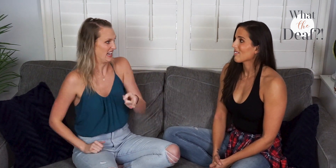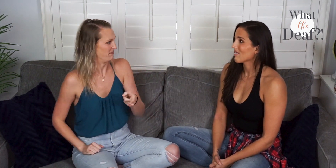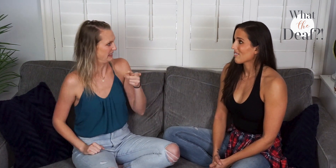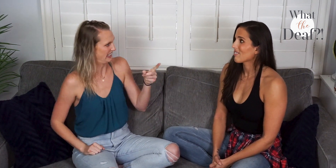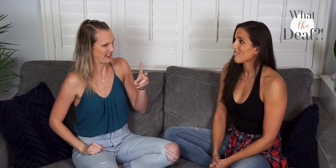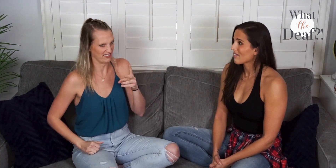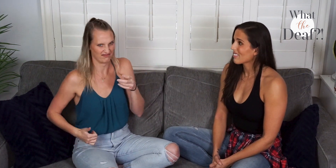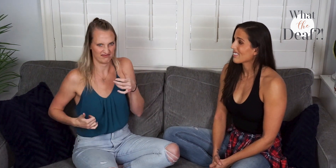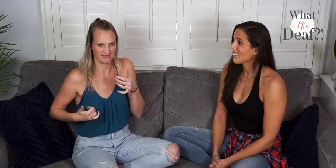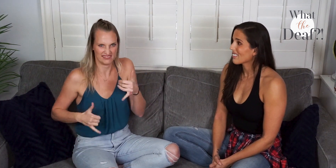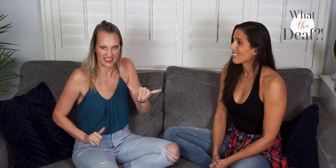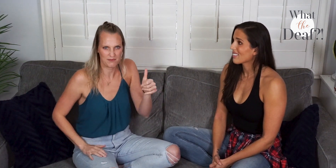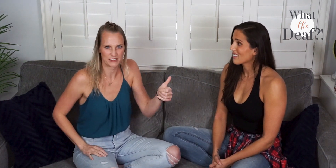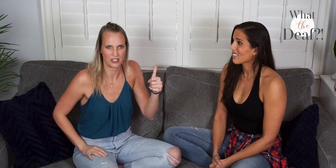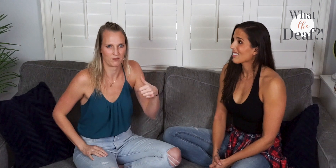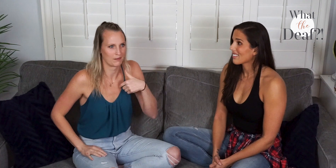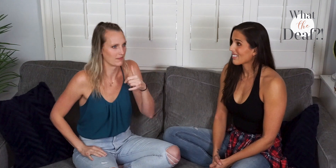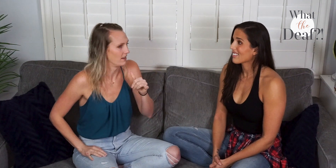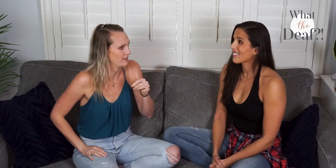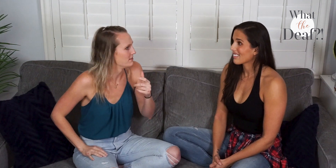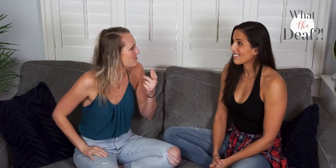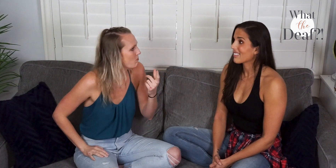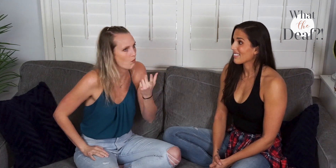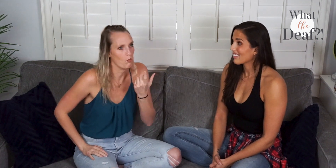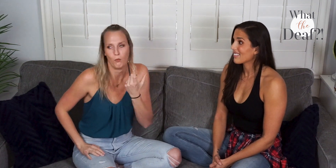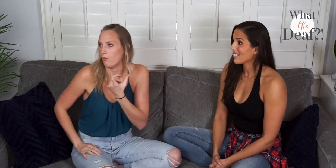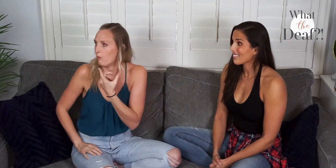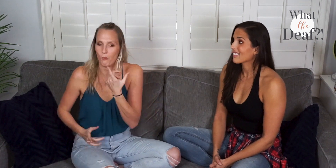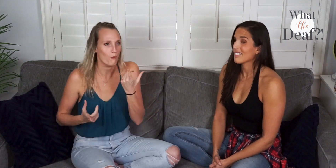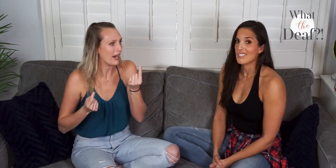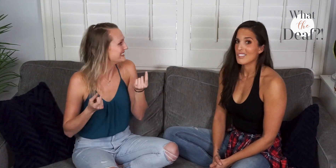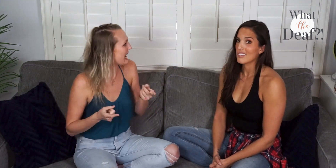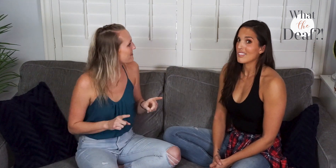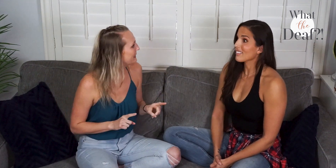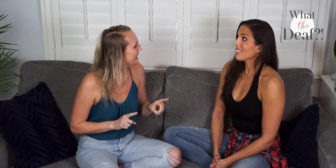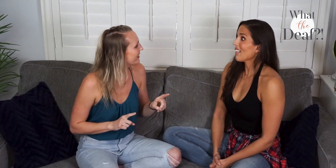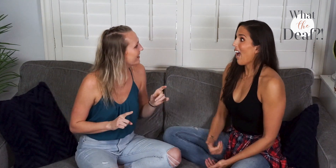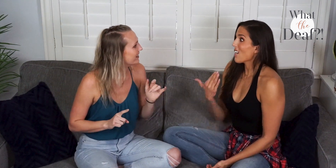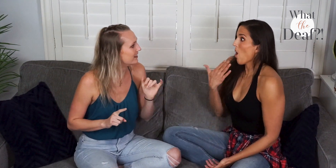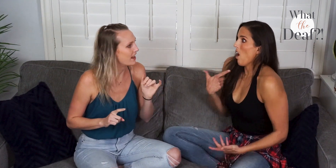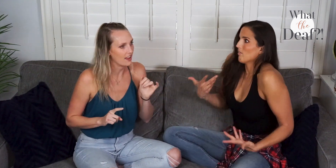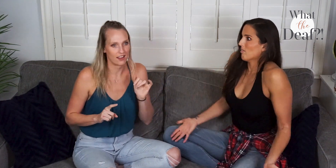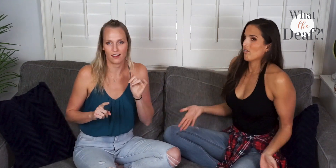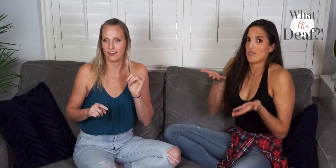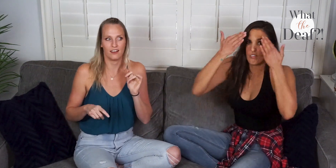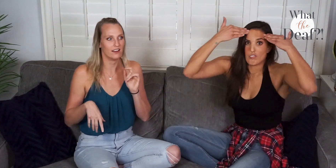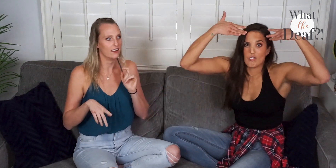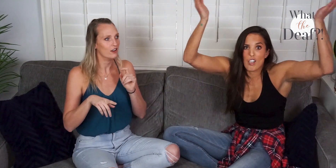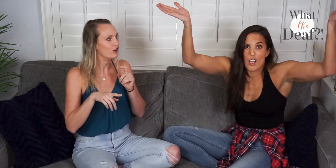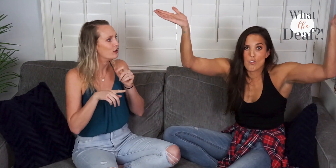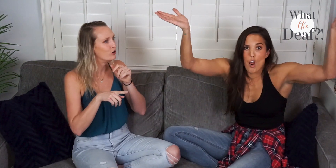But with him you were still being yourself and I'm like, "Okay, what's happening here?" I know. I had no idea-